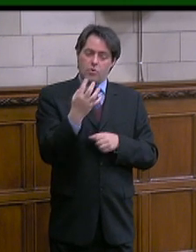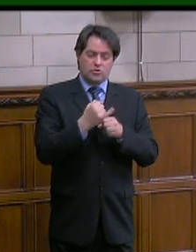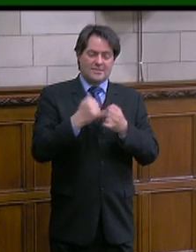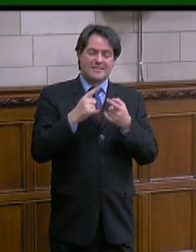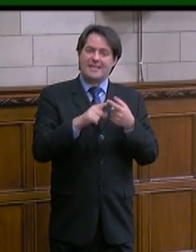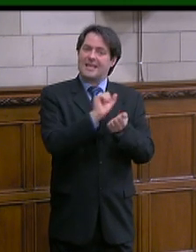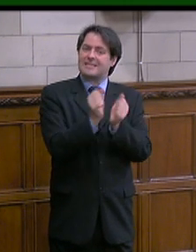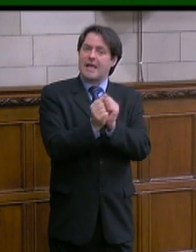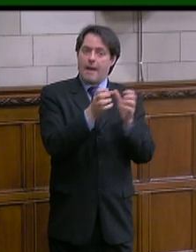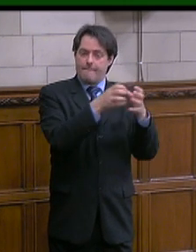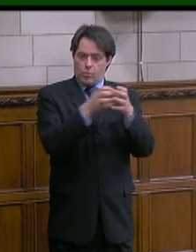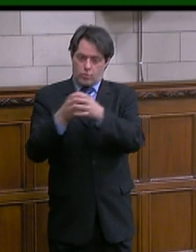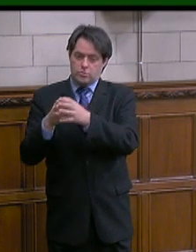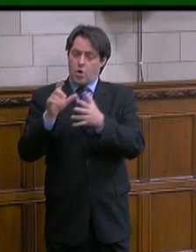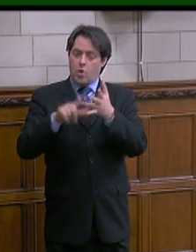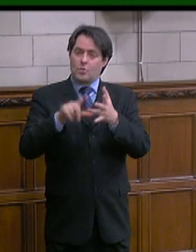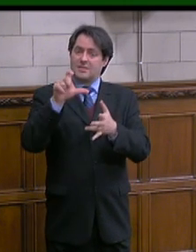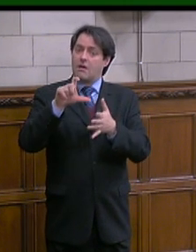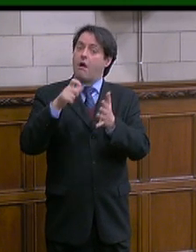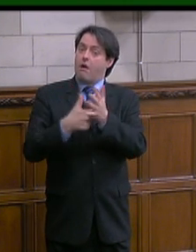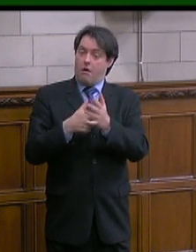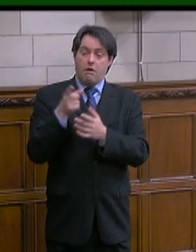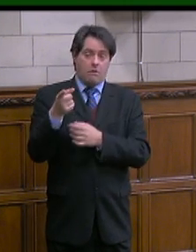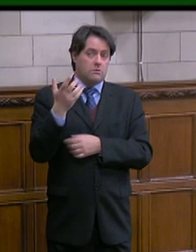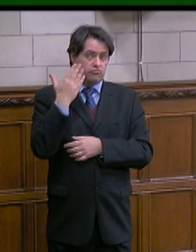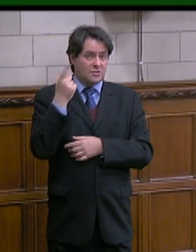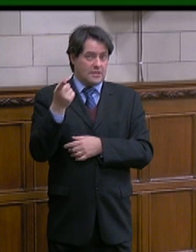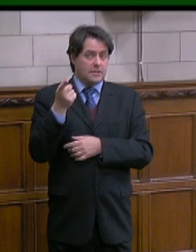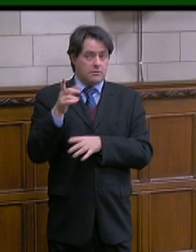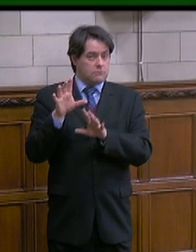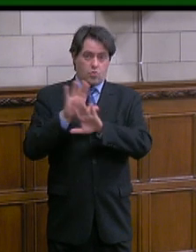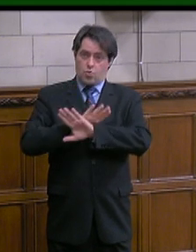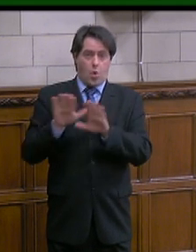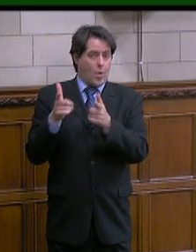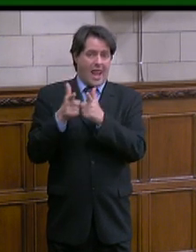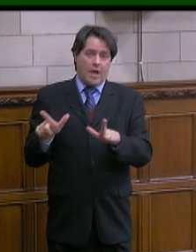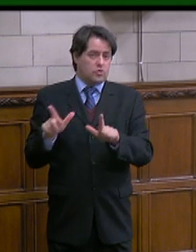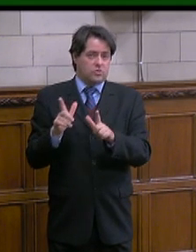OCR, one of the major ones, recently stopped providing any language GCSEs at all, including